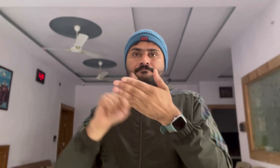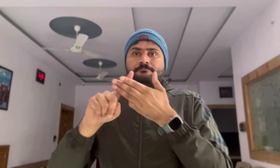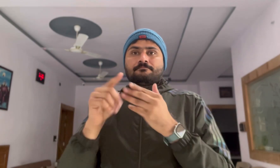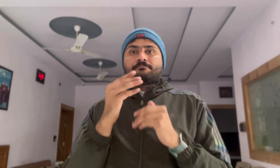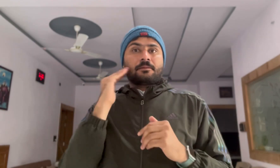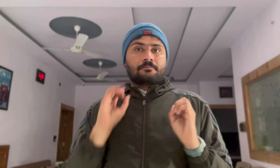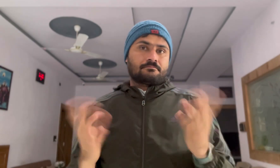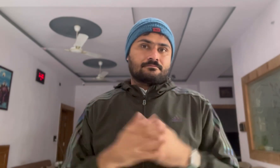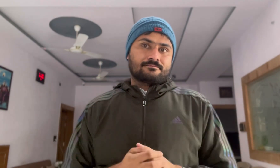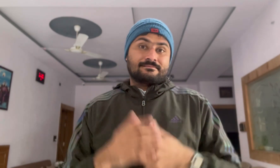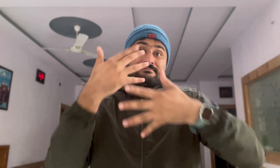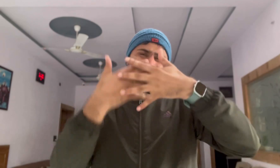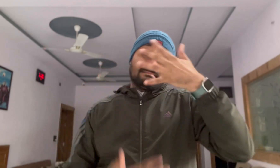2nd june 2024